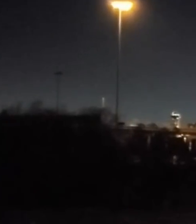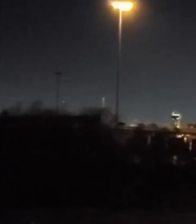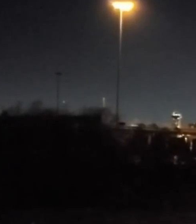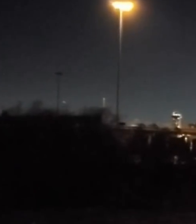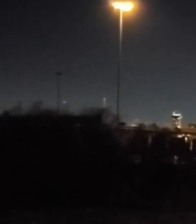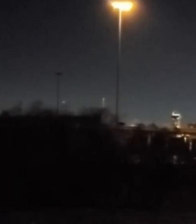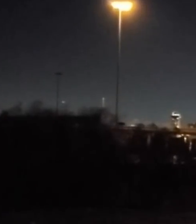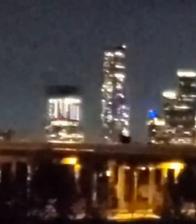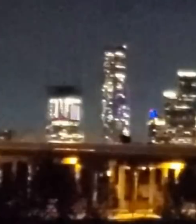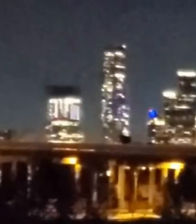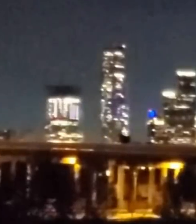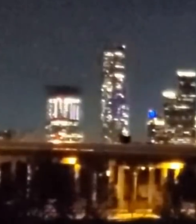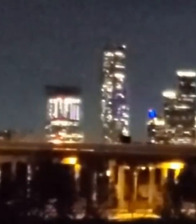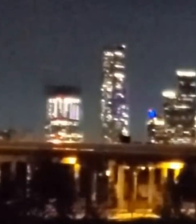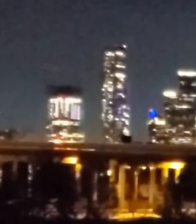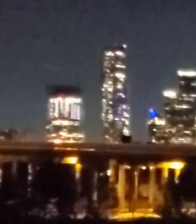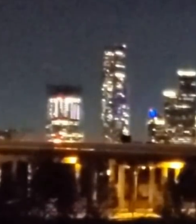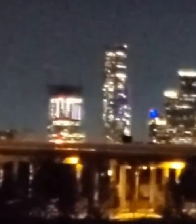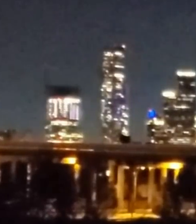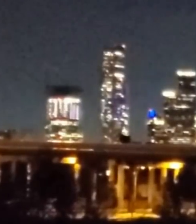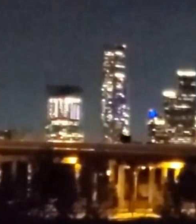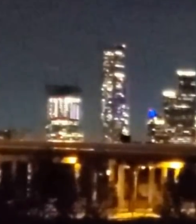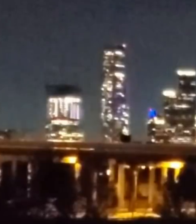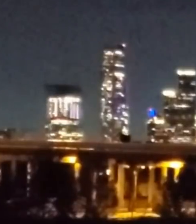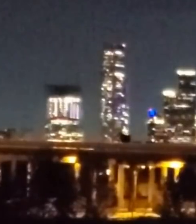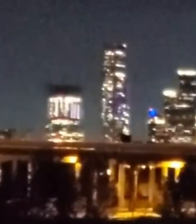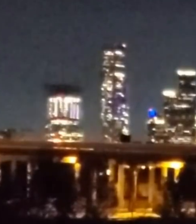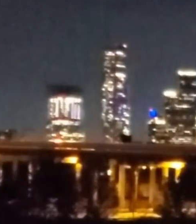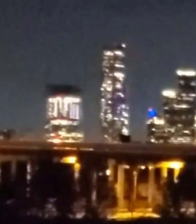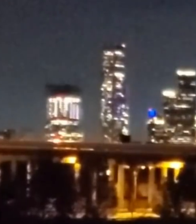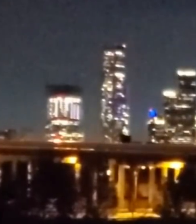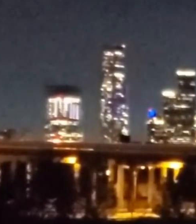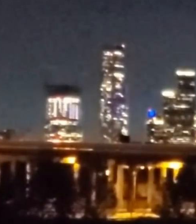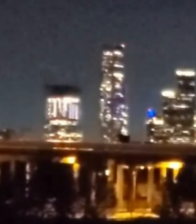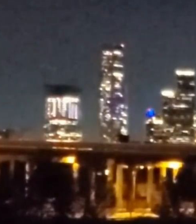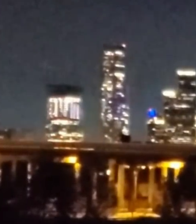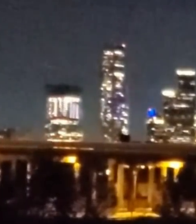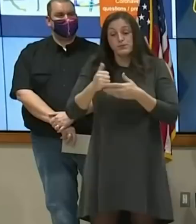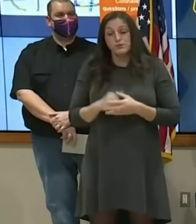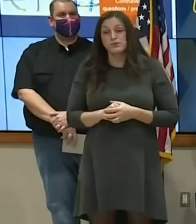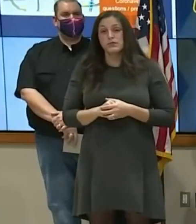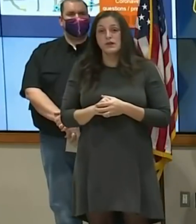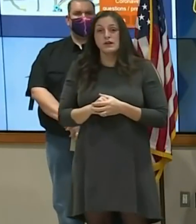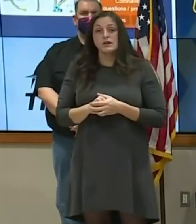THINGS ARE A MESS THIS WEEK.